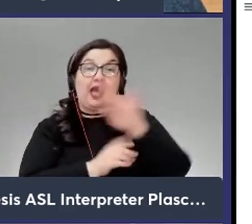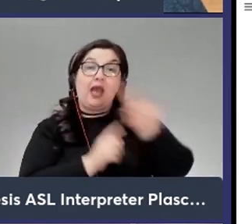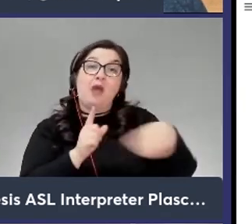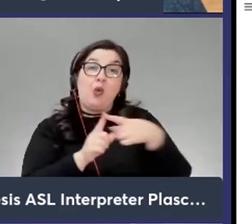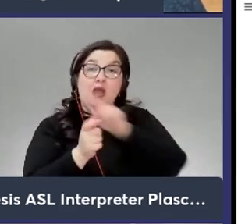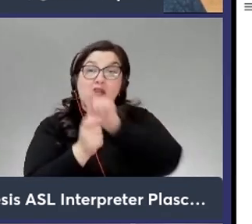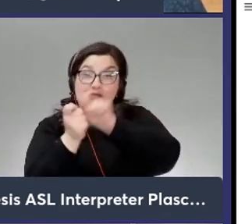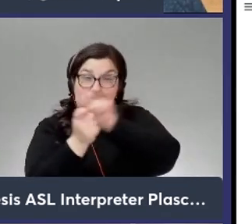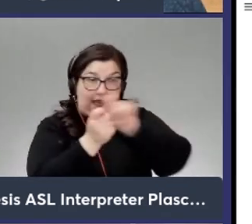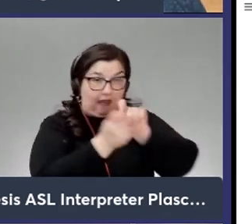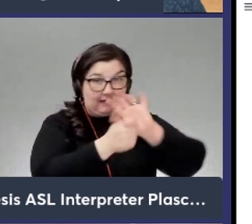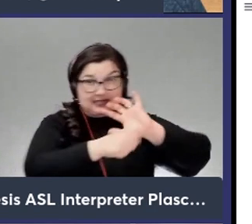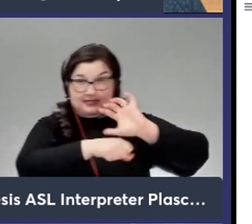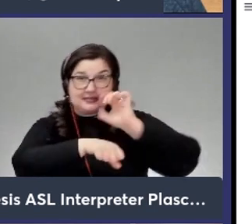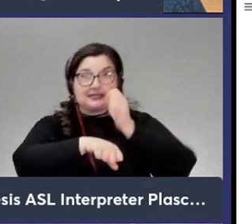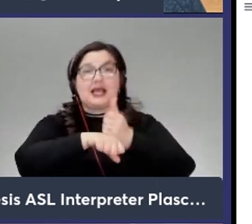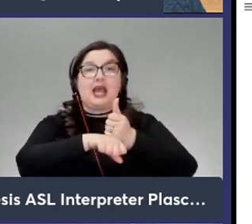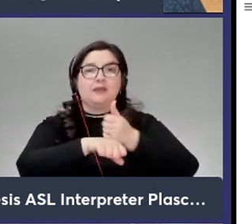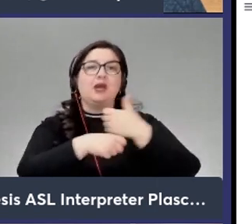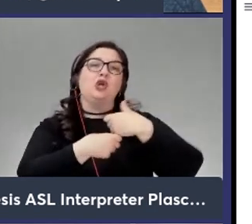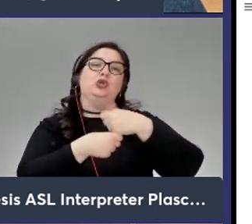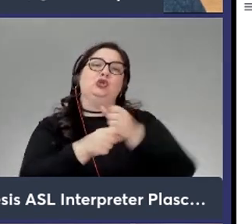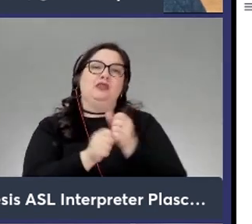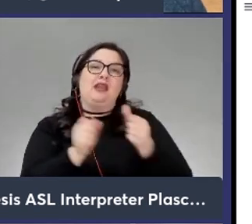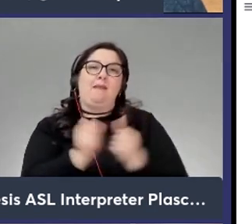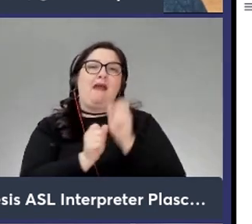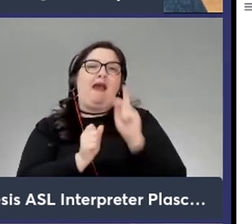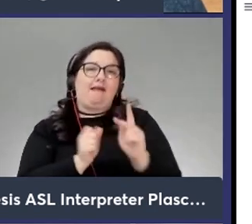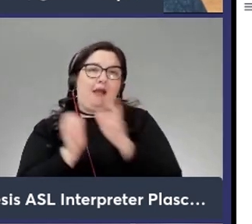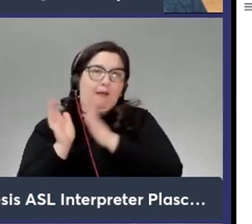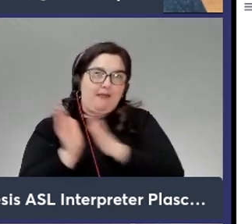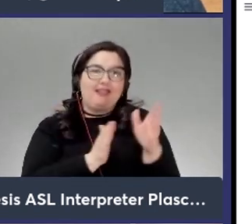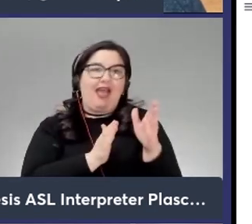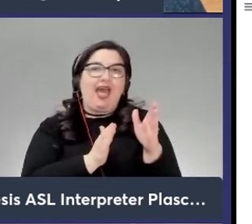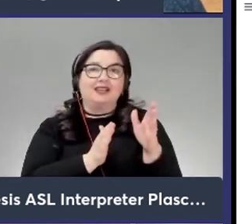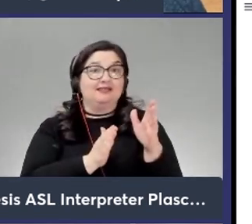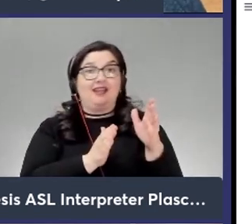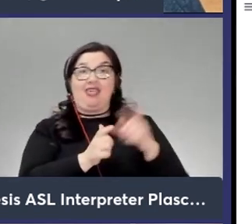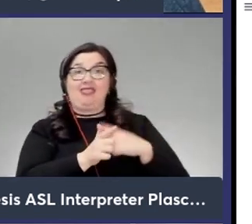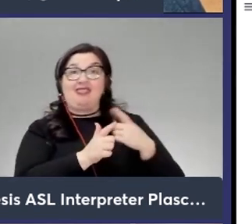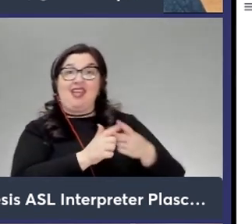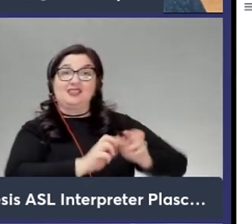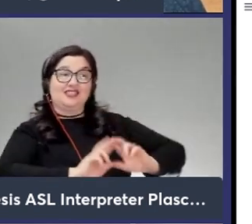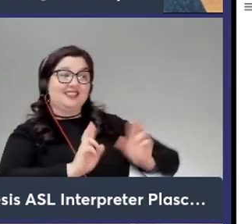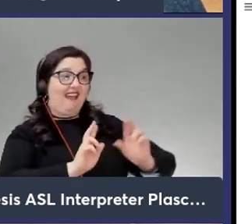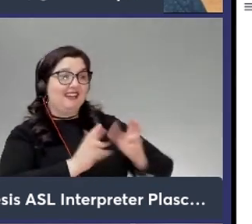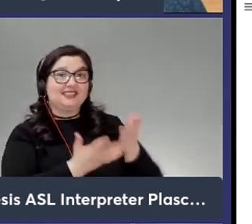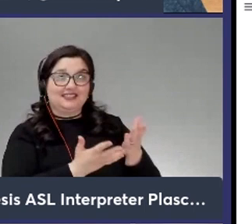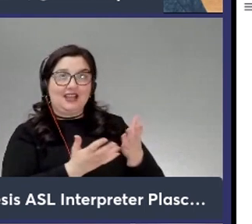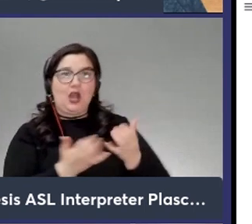you just need to create a backup plan and you are all set. So right now I'll not create a backup plan